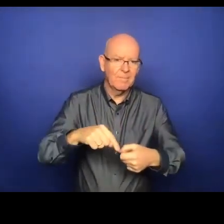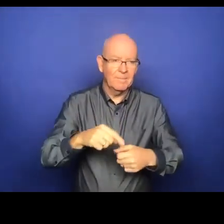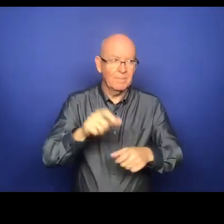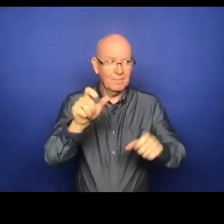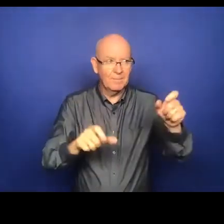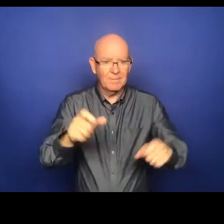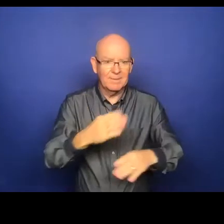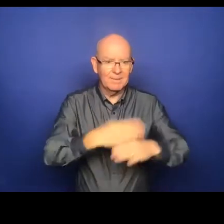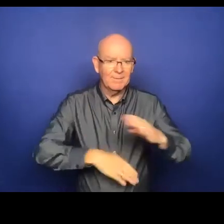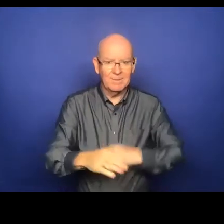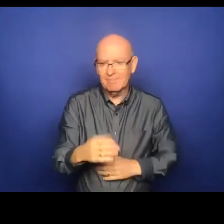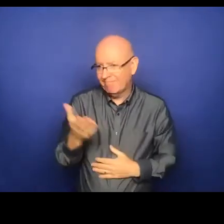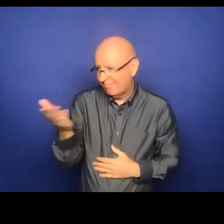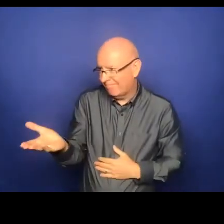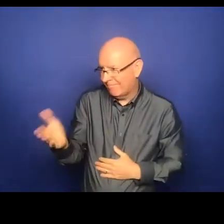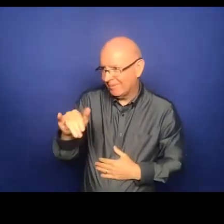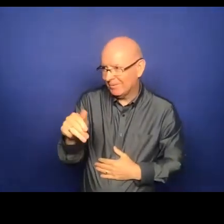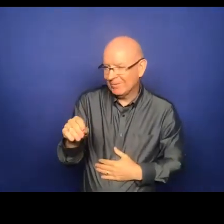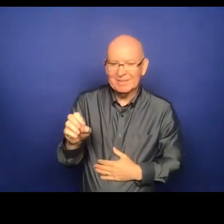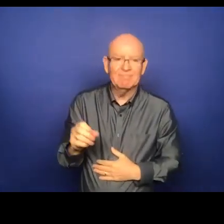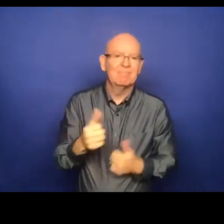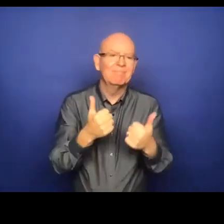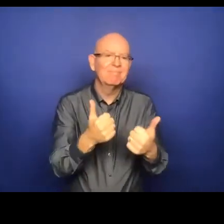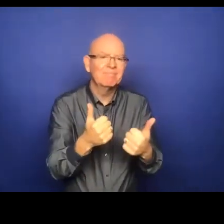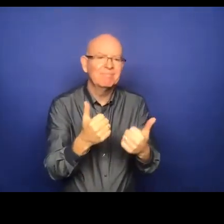evening, everyone, it is my pleasure to be present in this distinguished